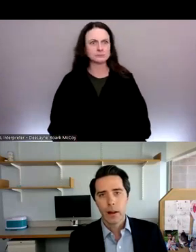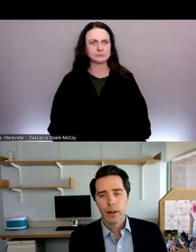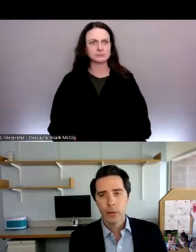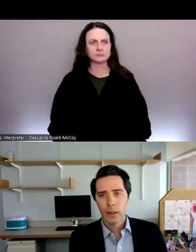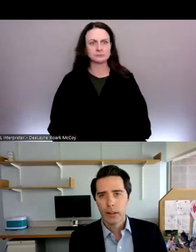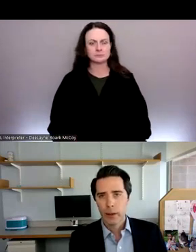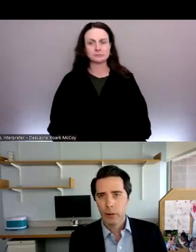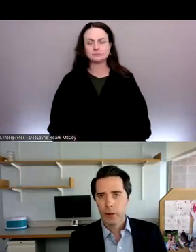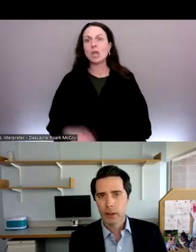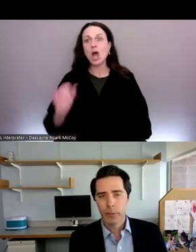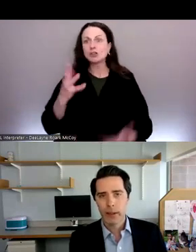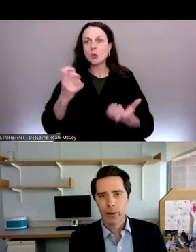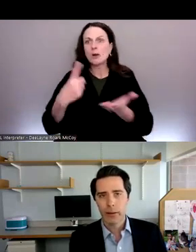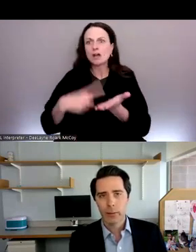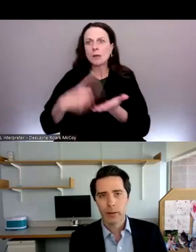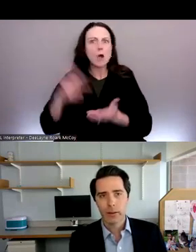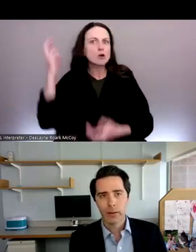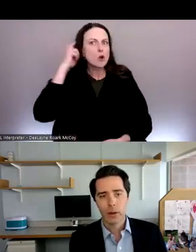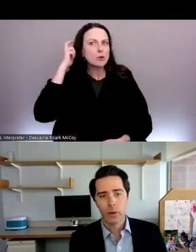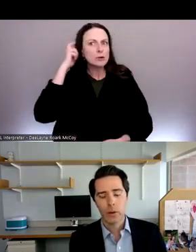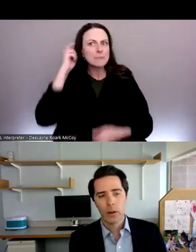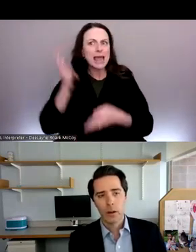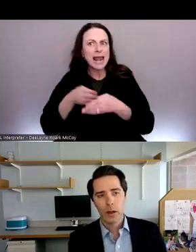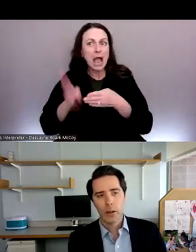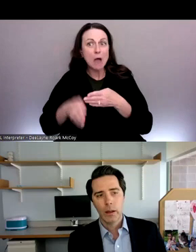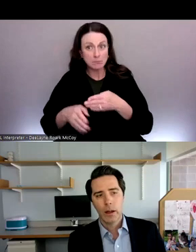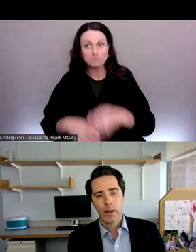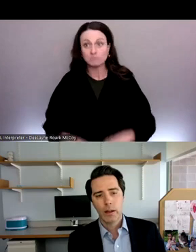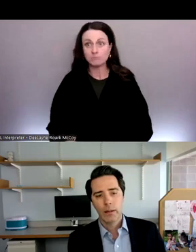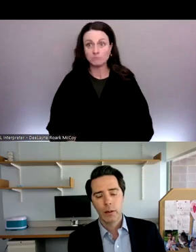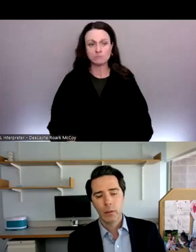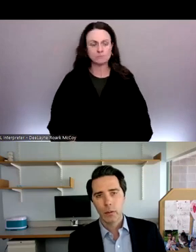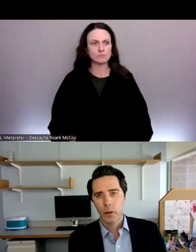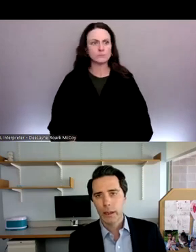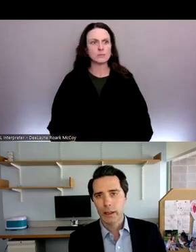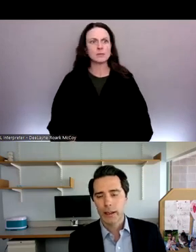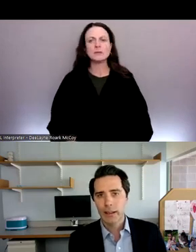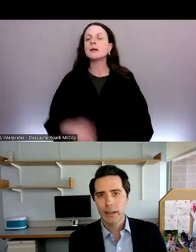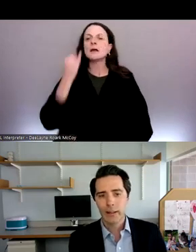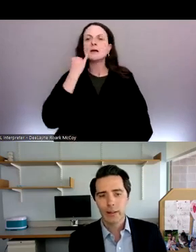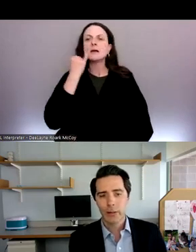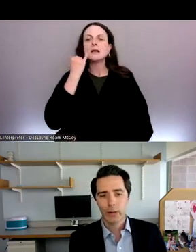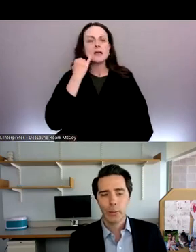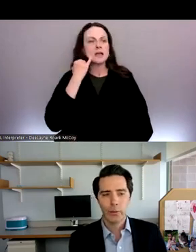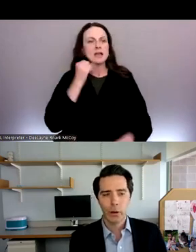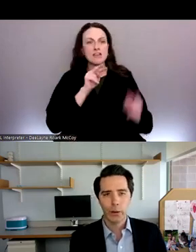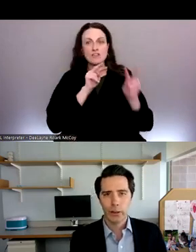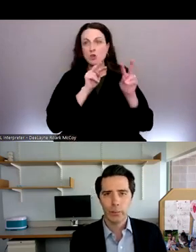I also want to talk about cochlear implant outcomes so